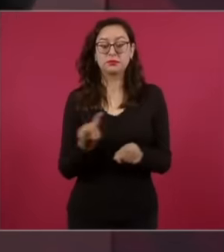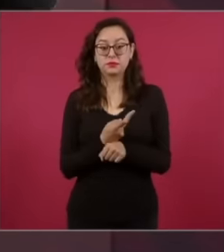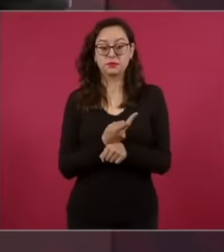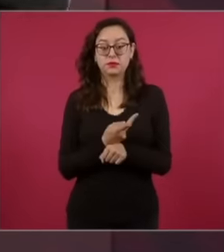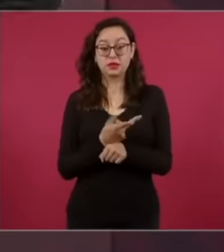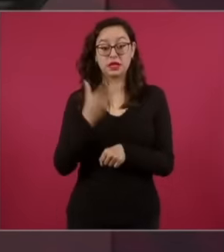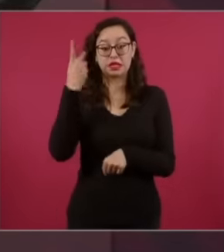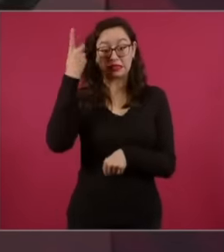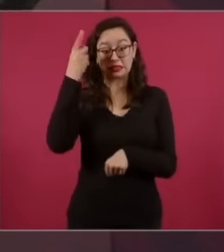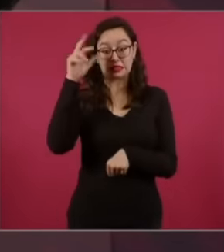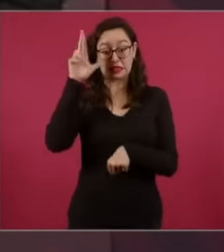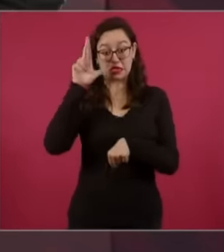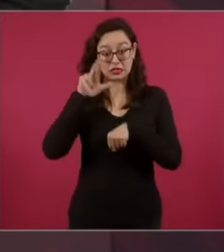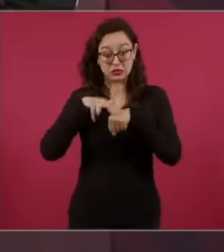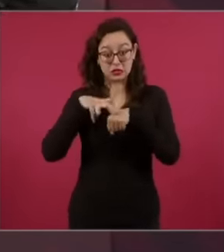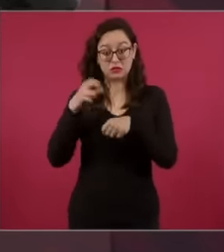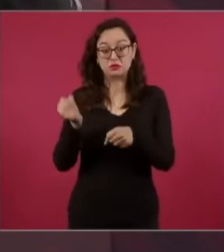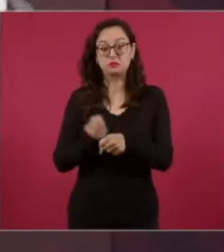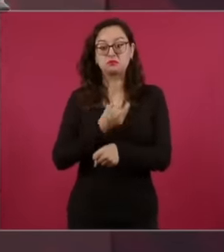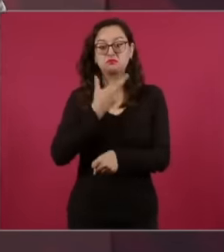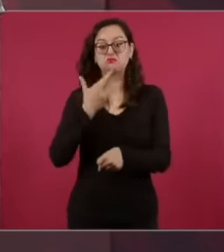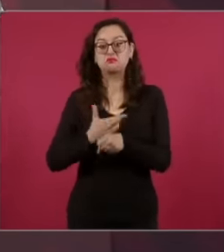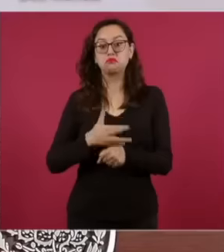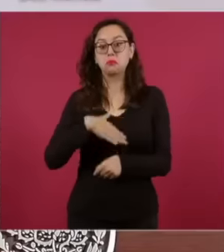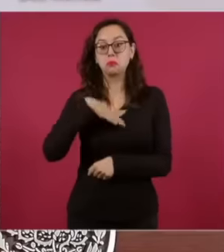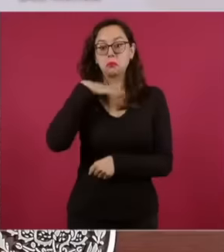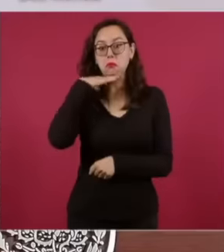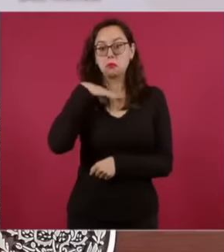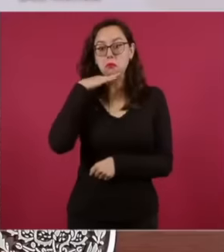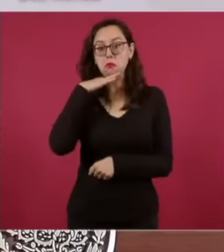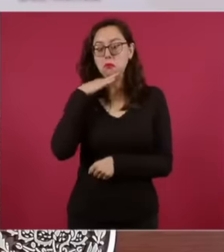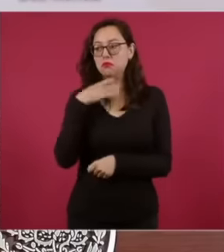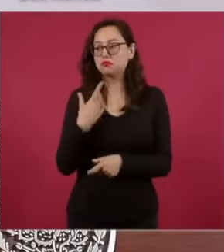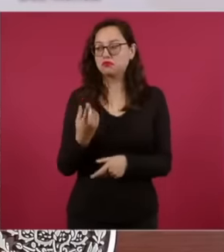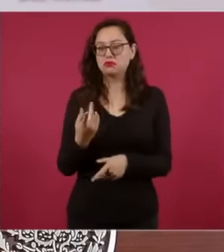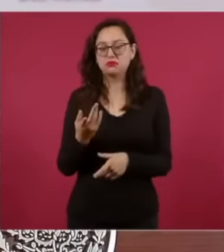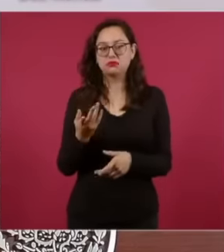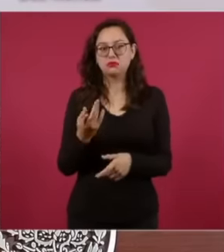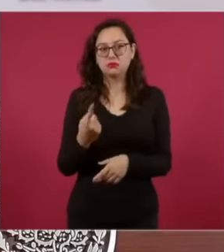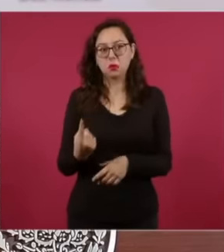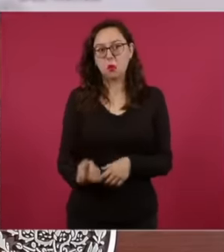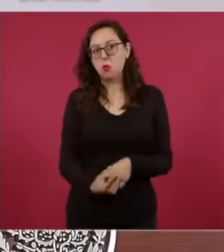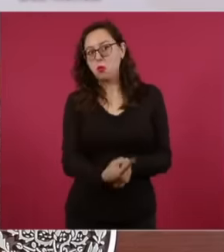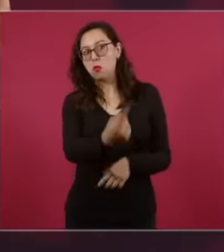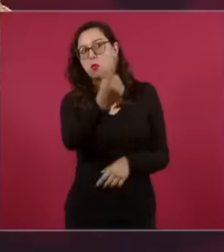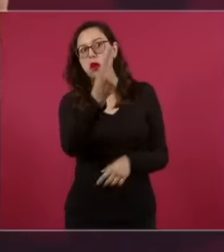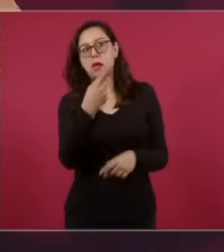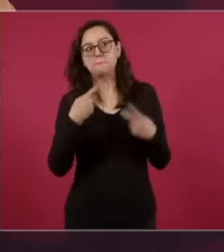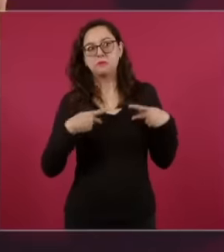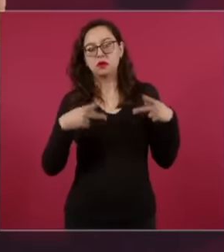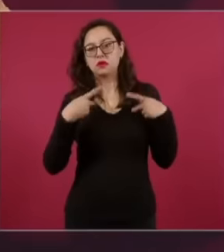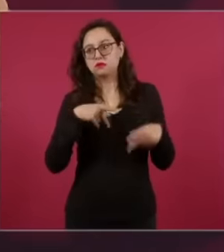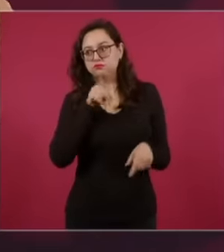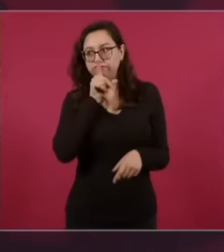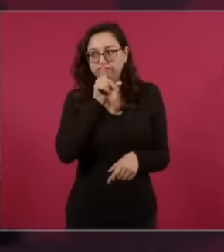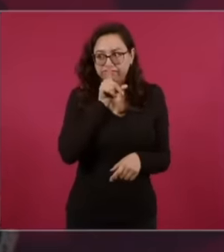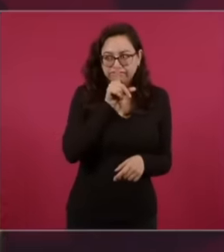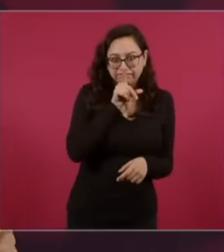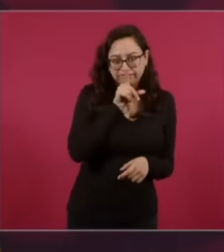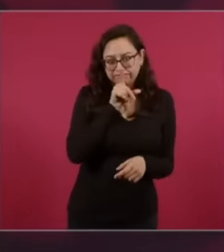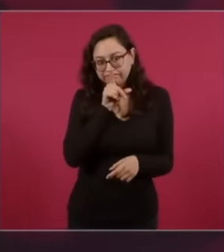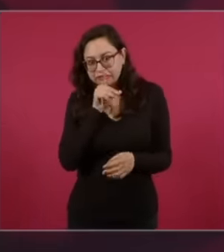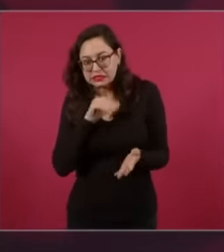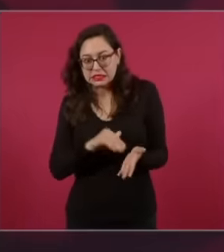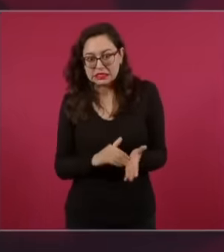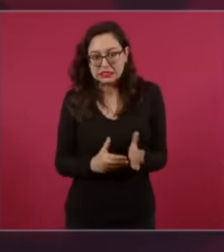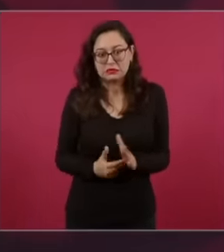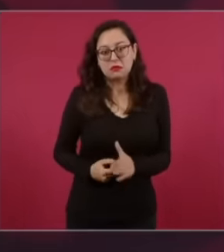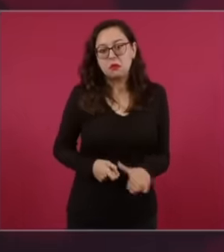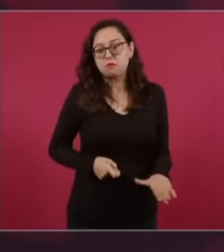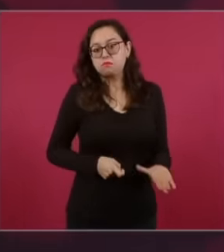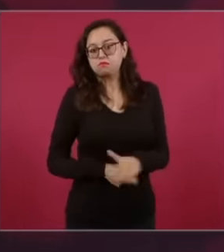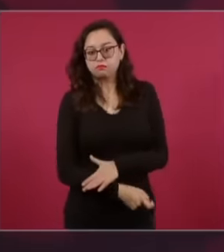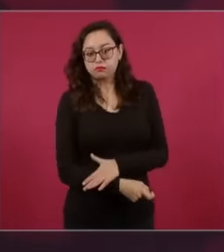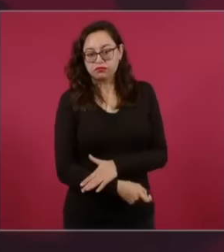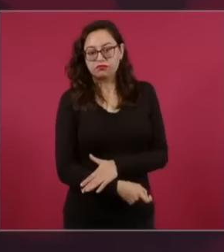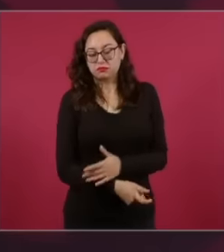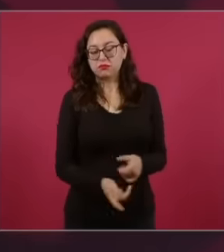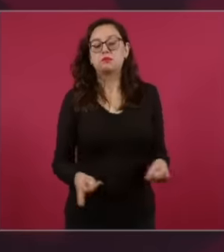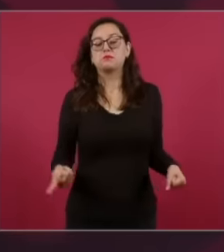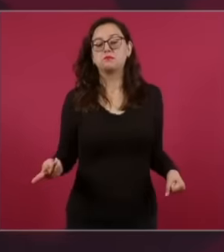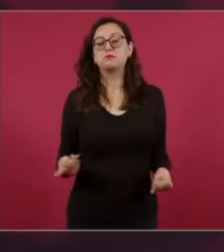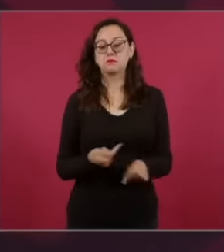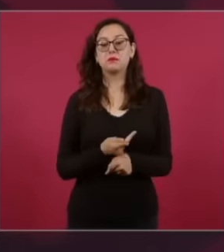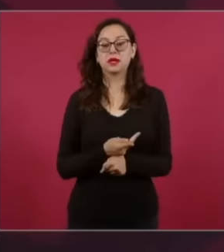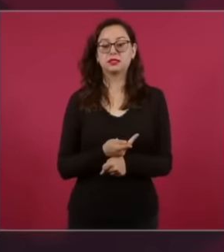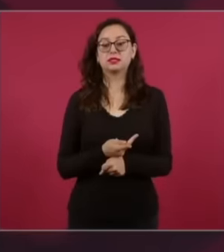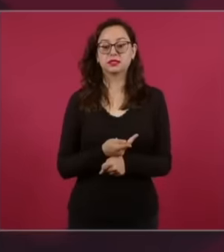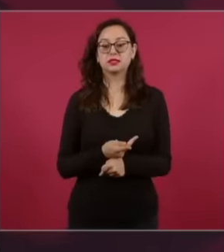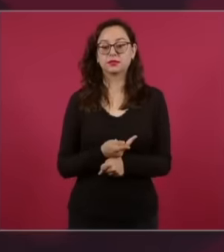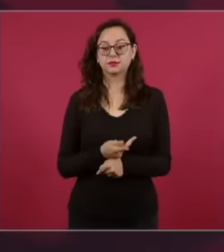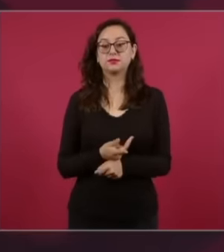secretary doesn't even realize it.